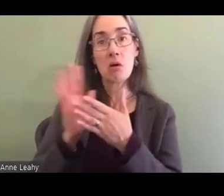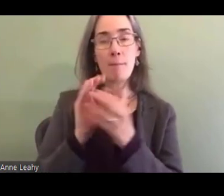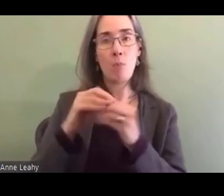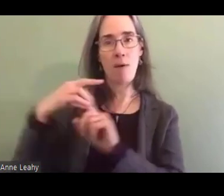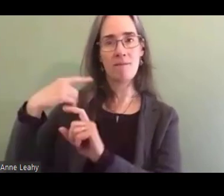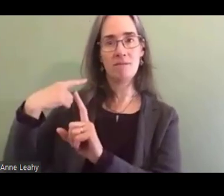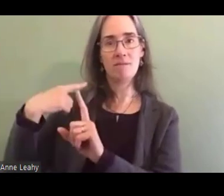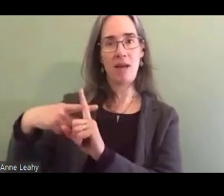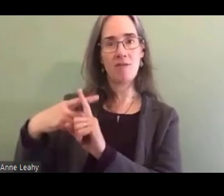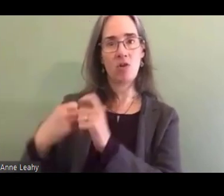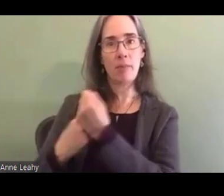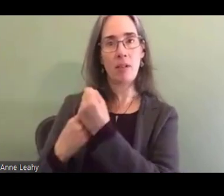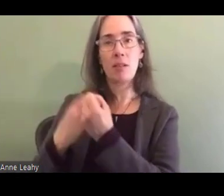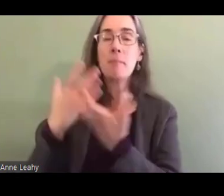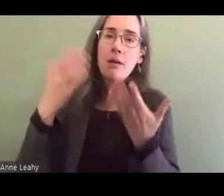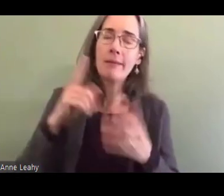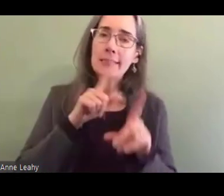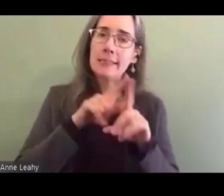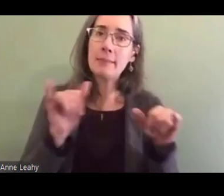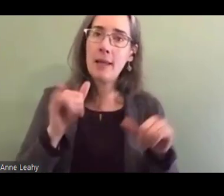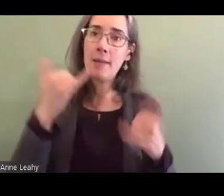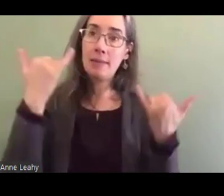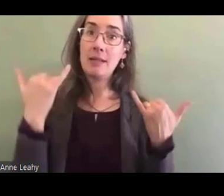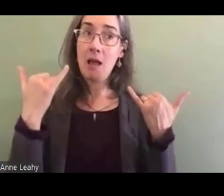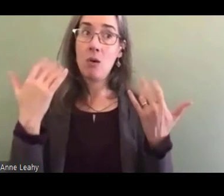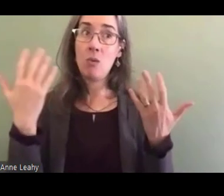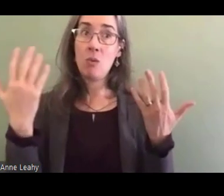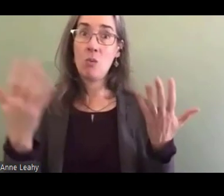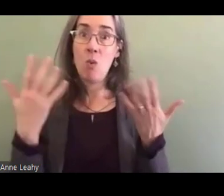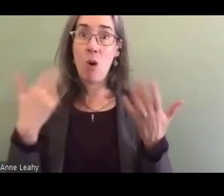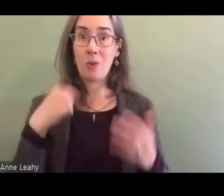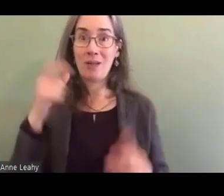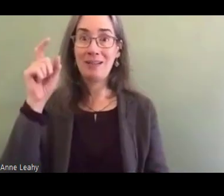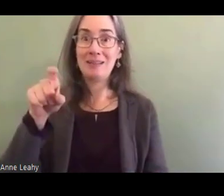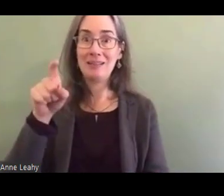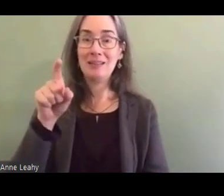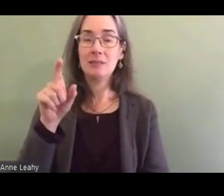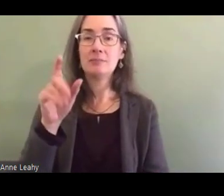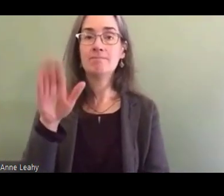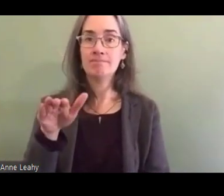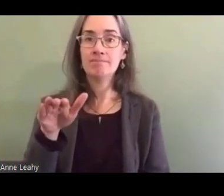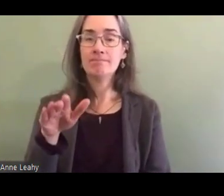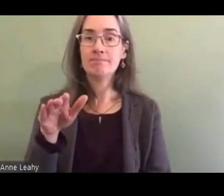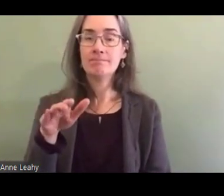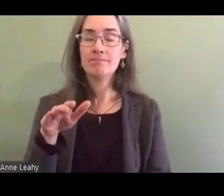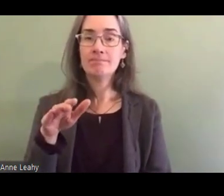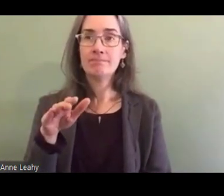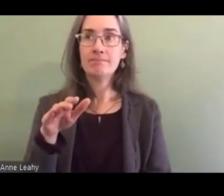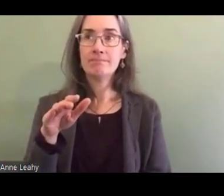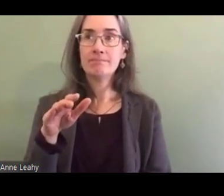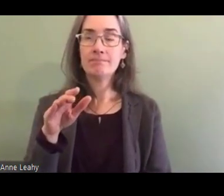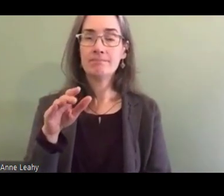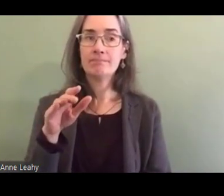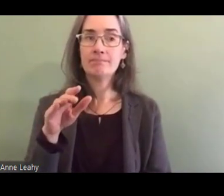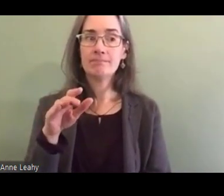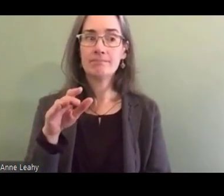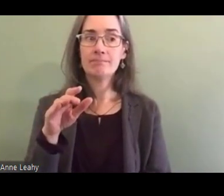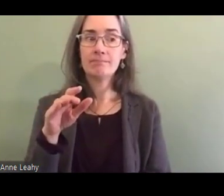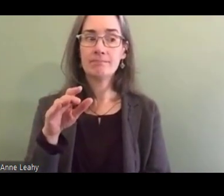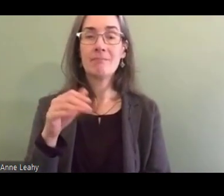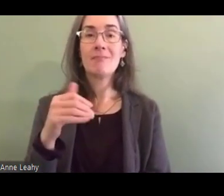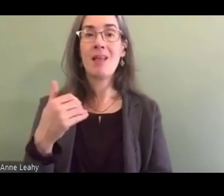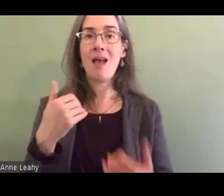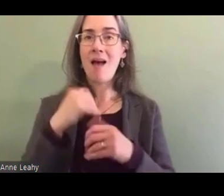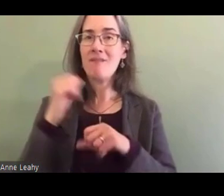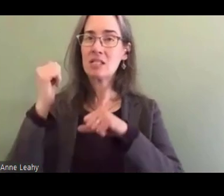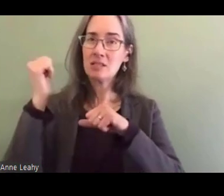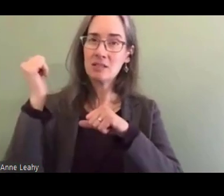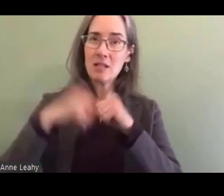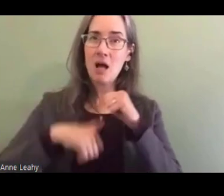But at the same time, right now, what we need is to have